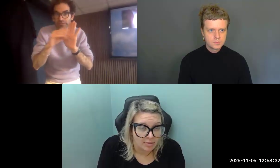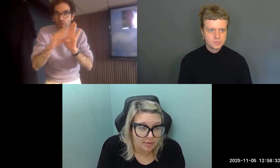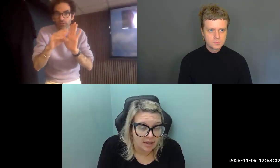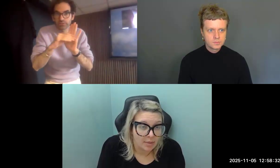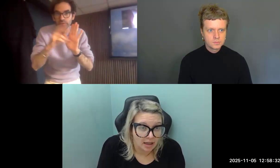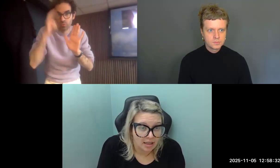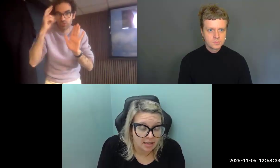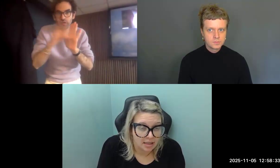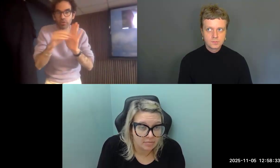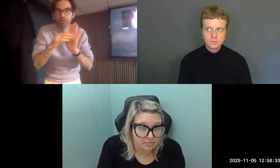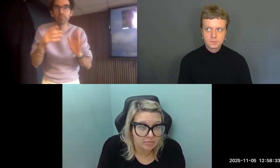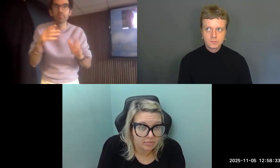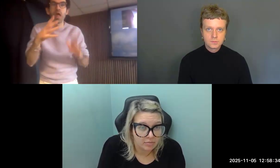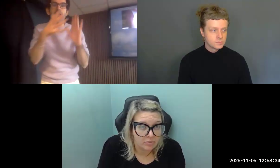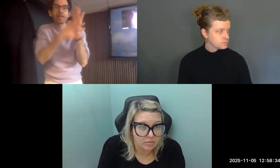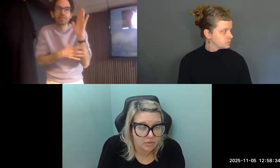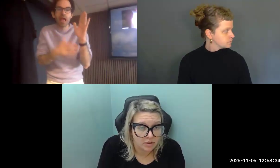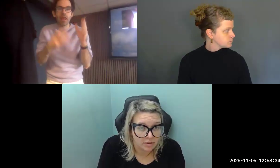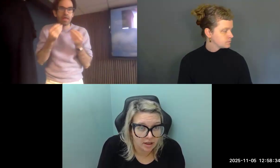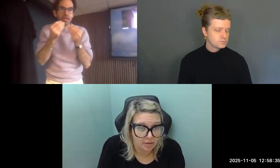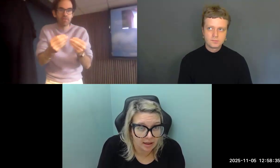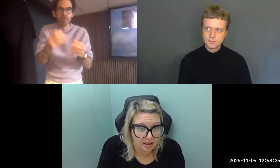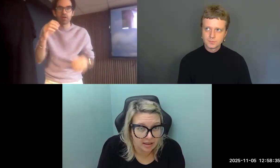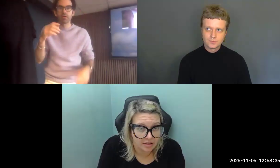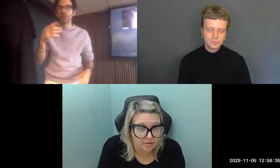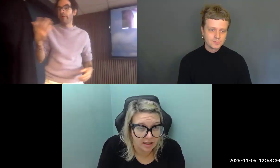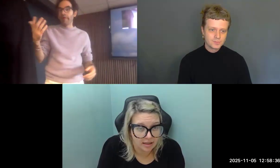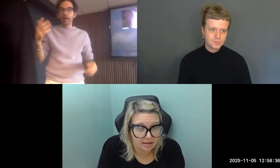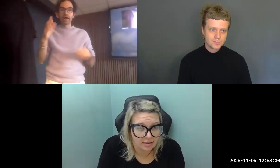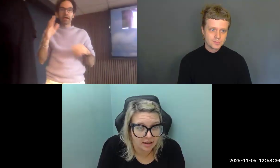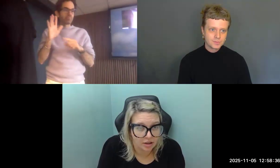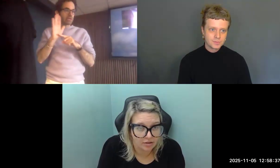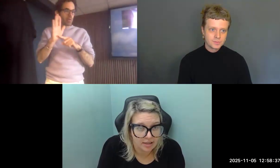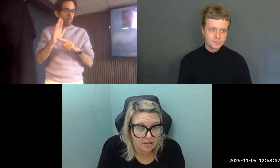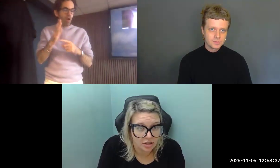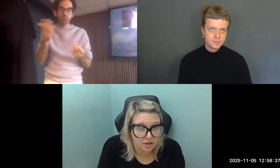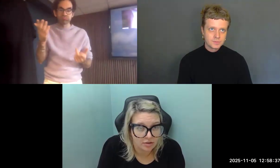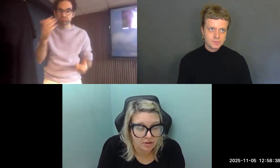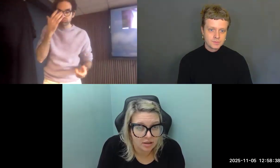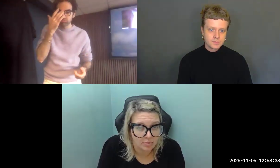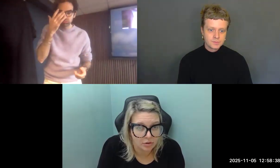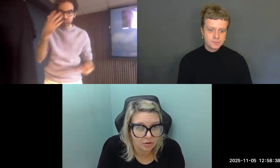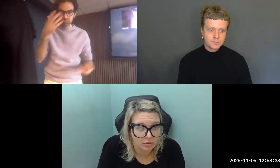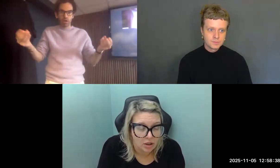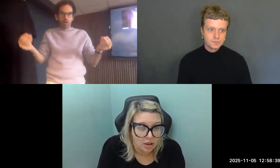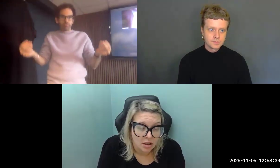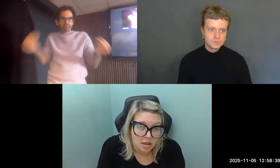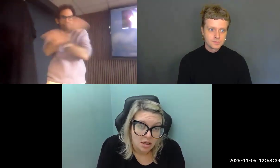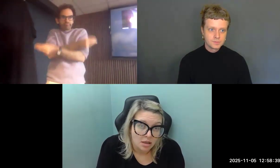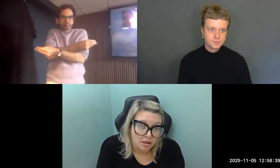If we think about iconicity? There could be iconic reasons too. So, for example